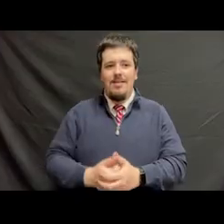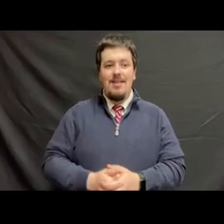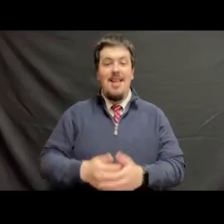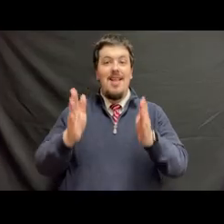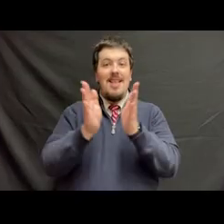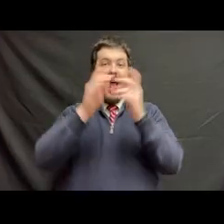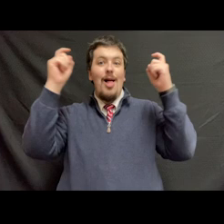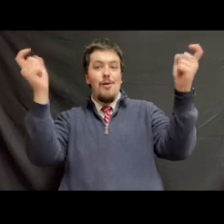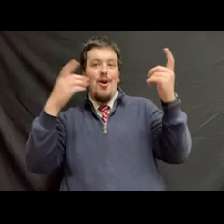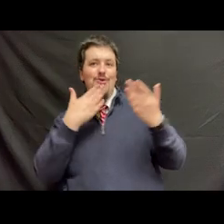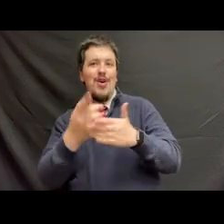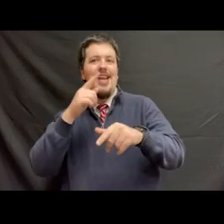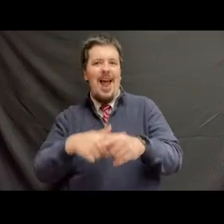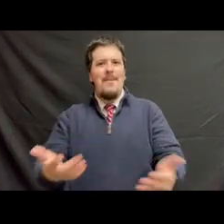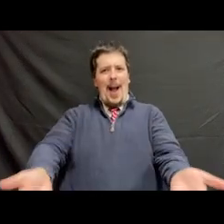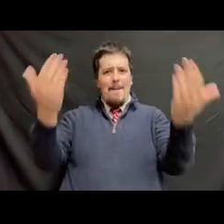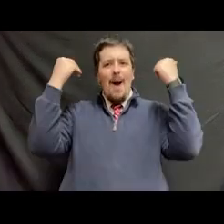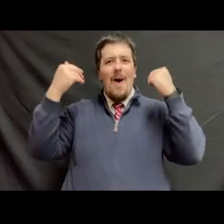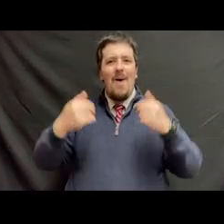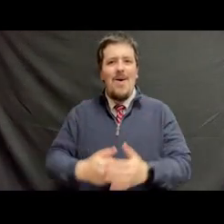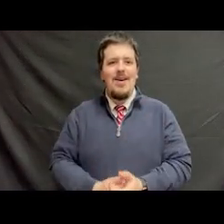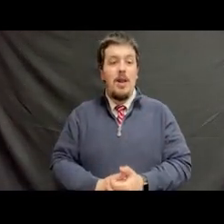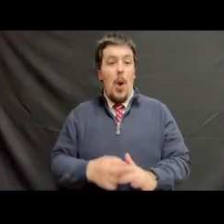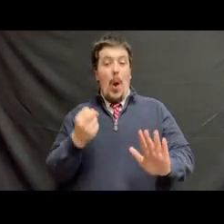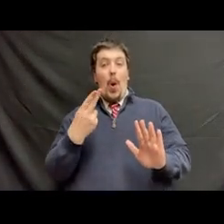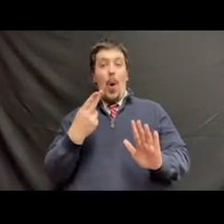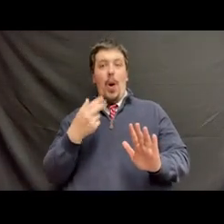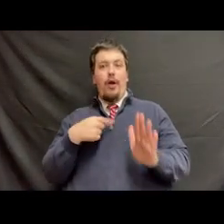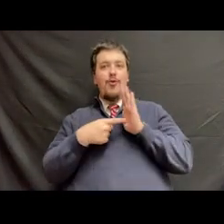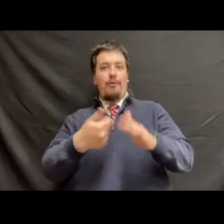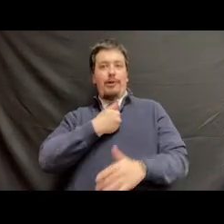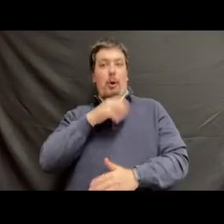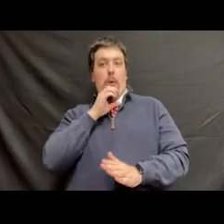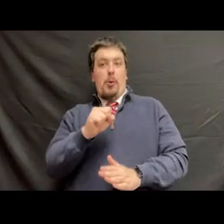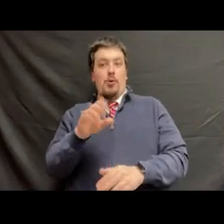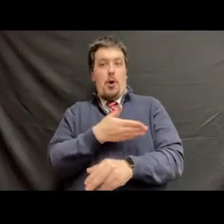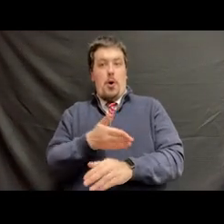Celebrate good times Come on Oh, I just showed my age.